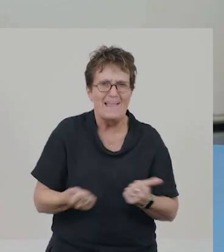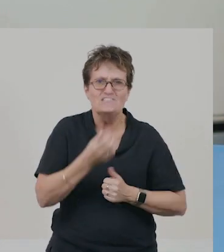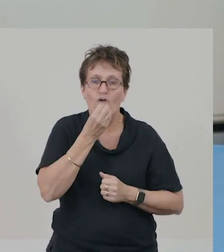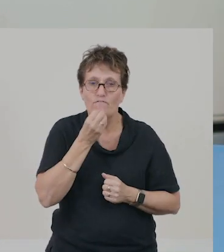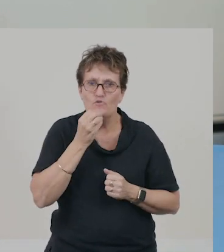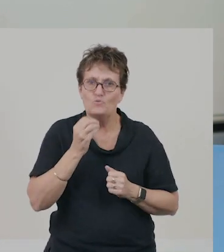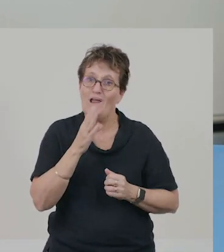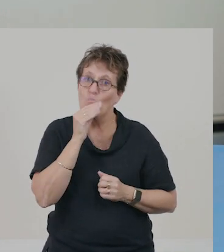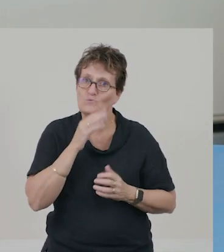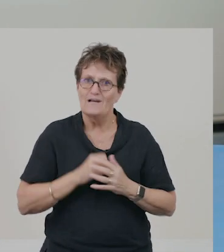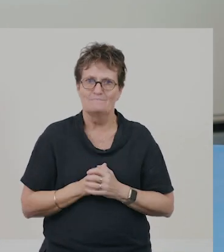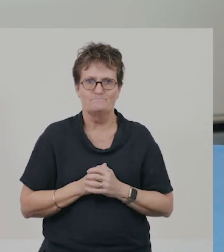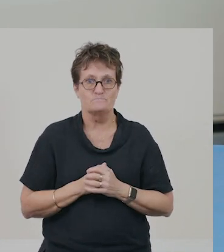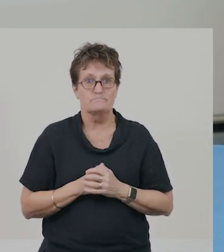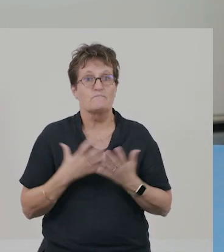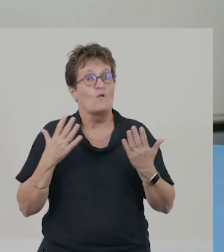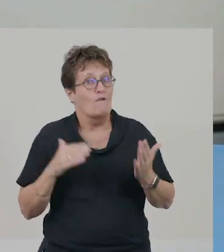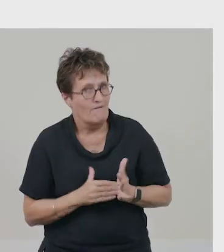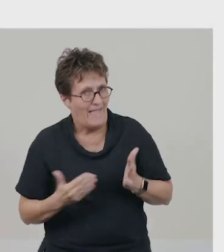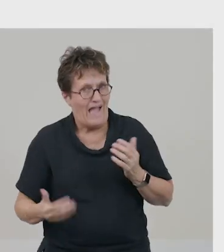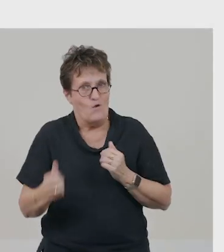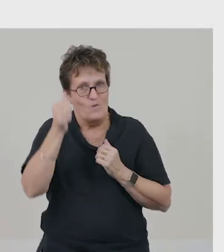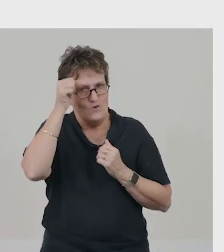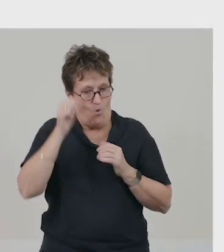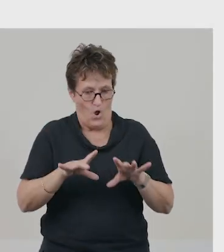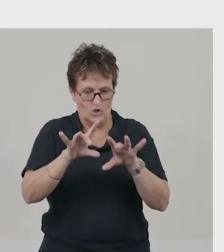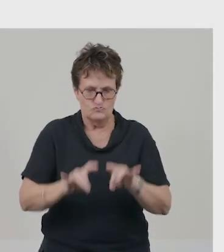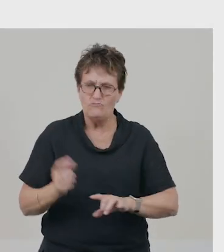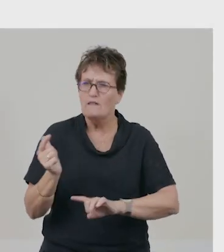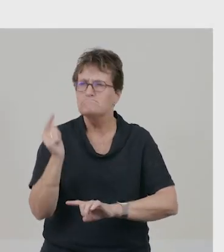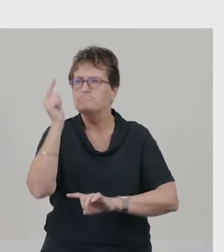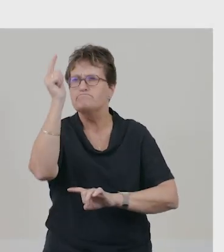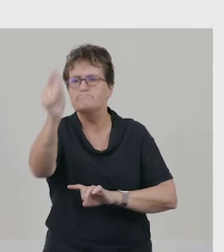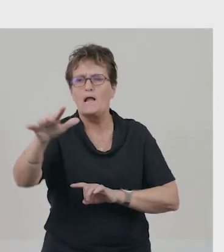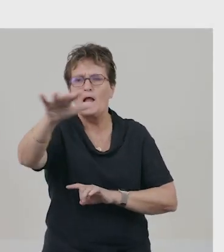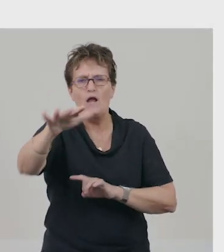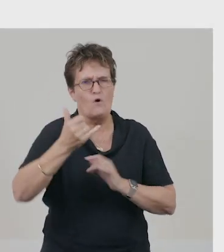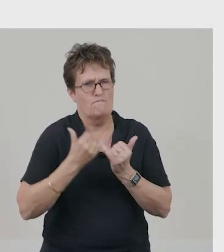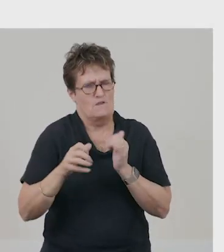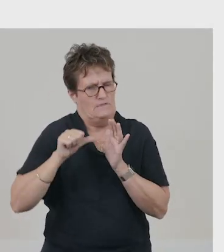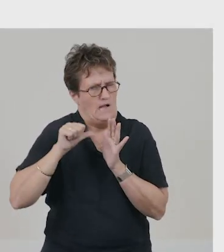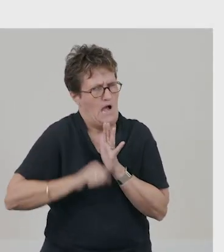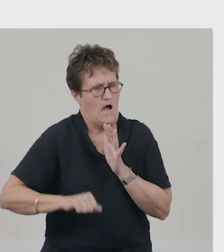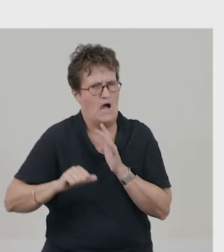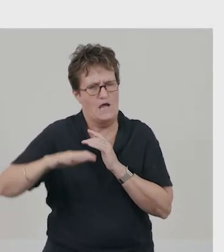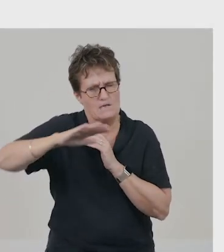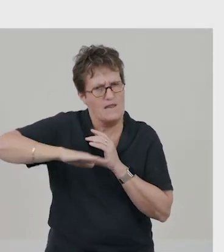Okay, let's recap what we've learned today. We now know that: The Australian Outback habitat is a harsh environment,